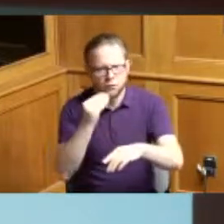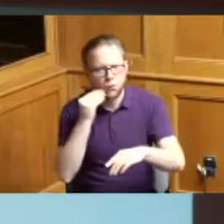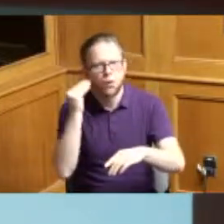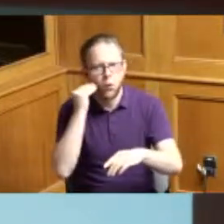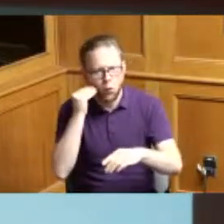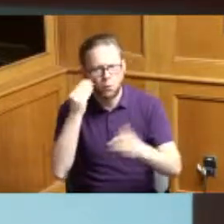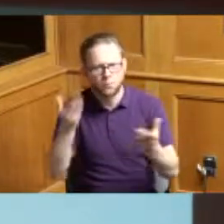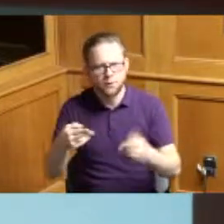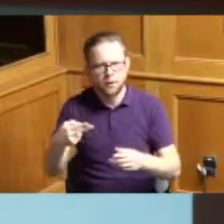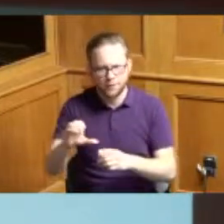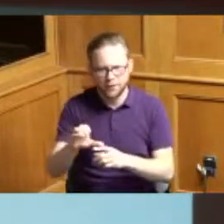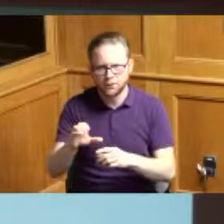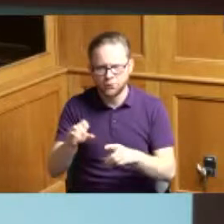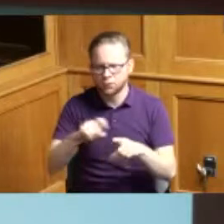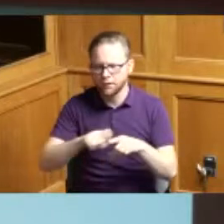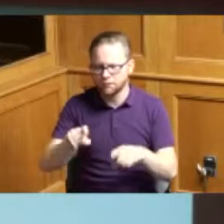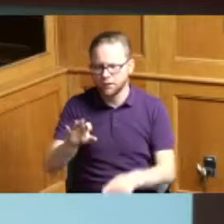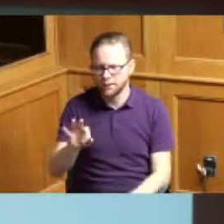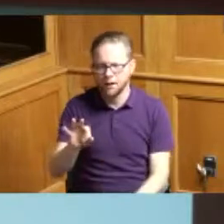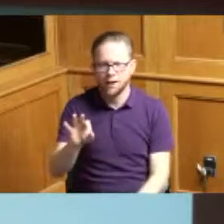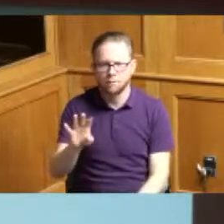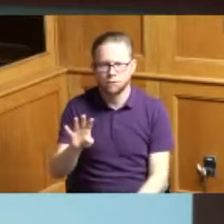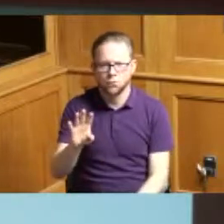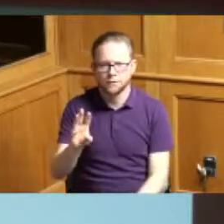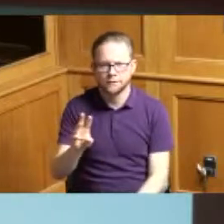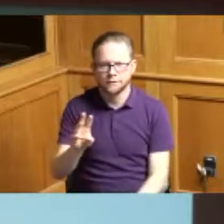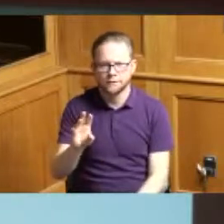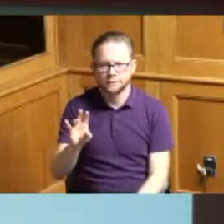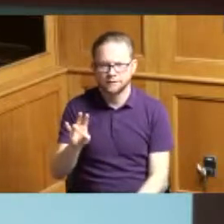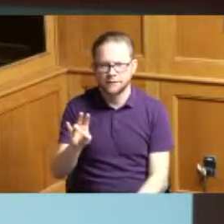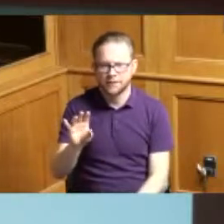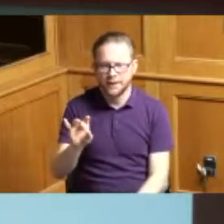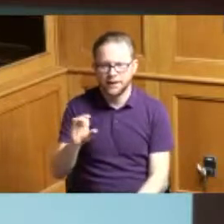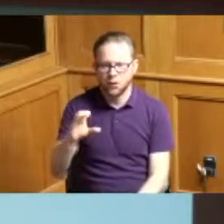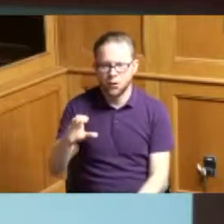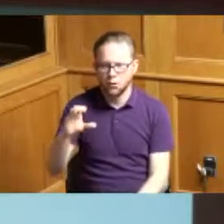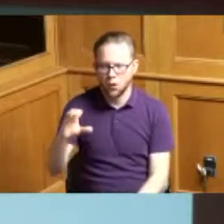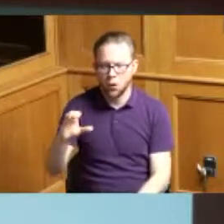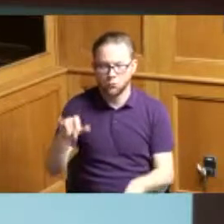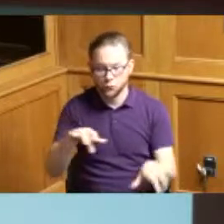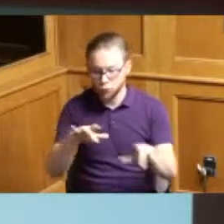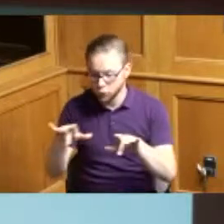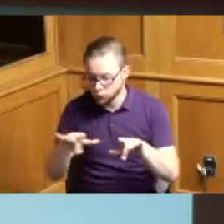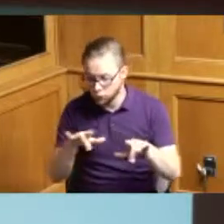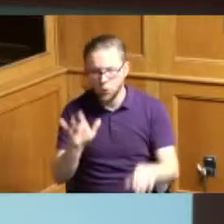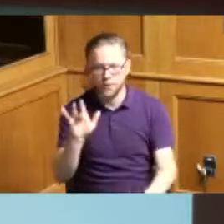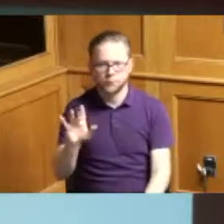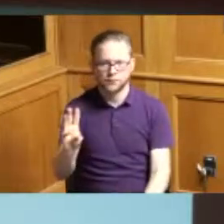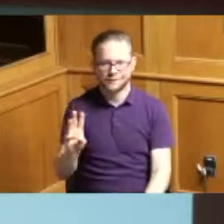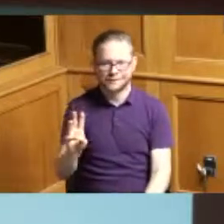the phone number is 946 7800 option 6 or you can visit our website but we'd love to continue to